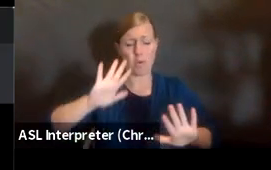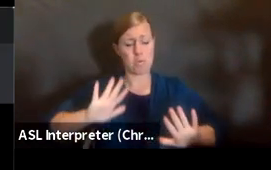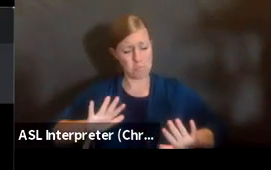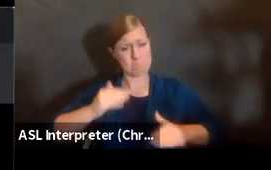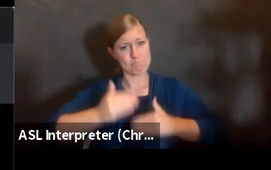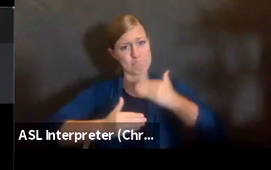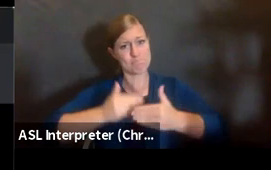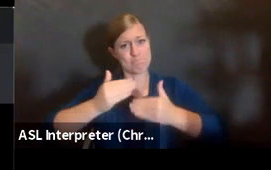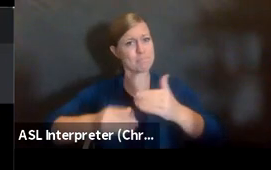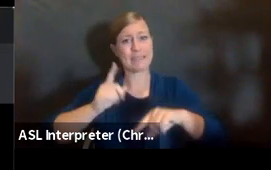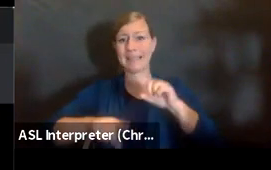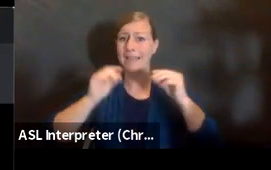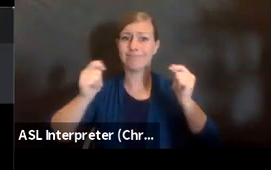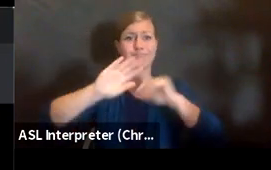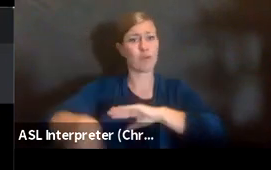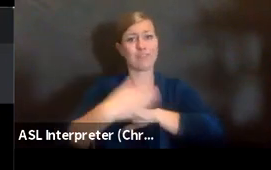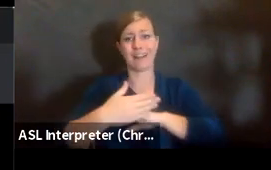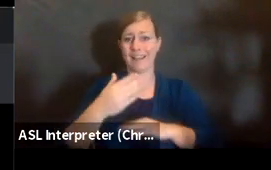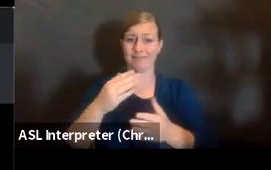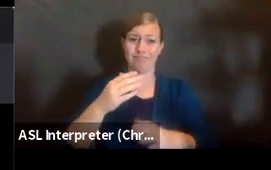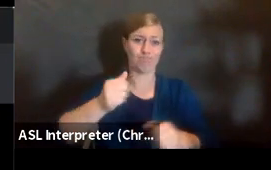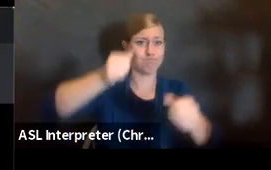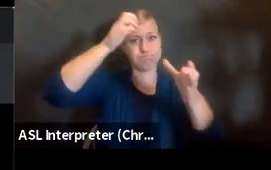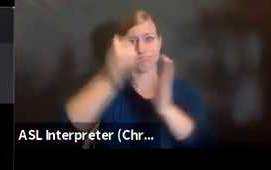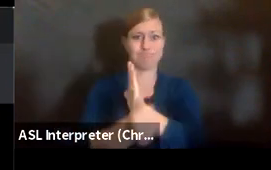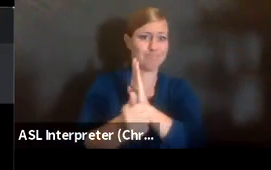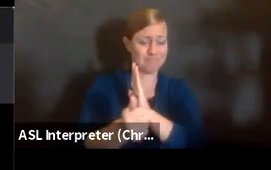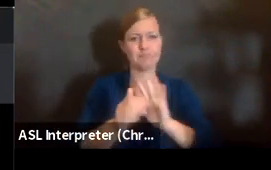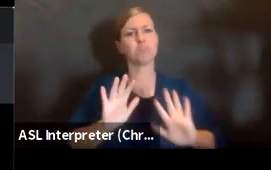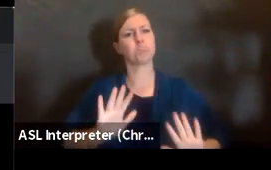Katherine Livick - ESD 112: And make use of the other modes of instruction that are available. The